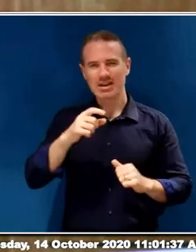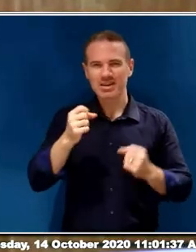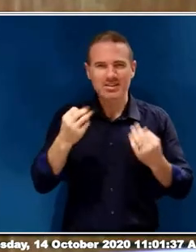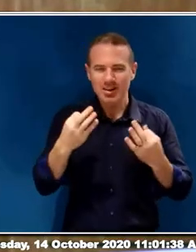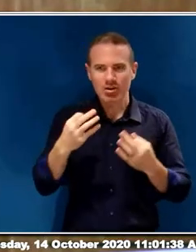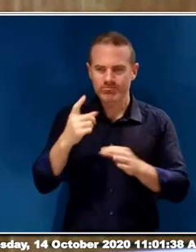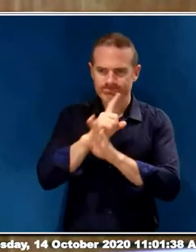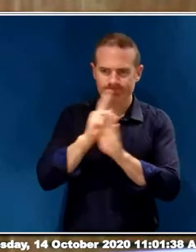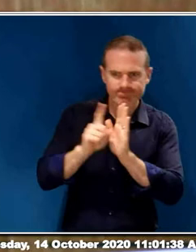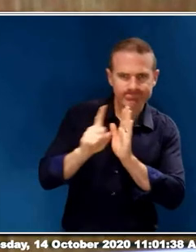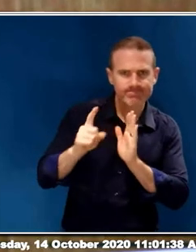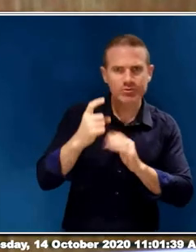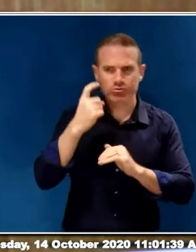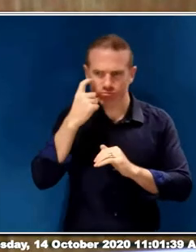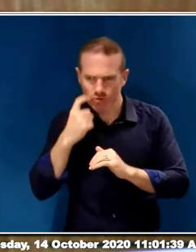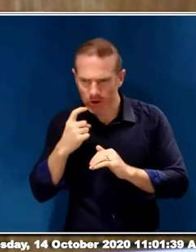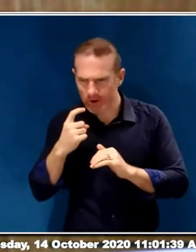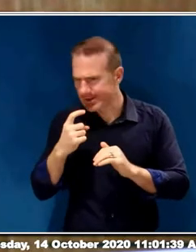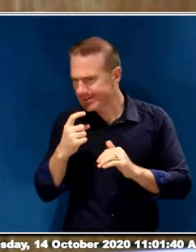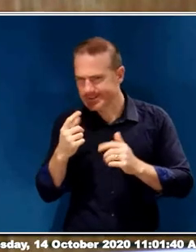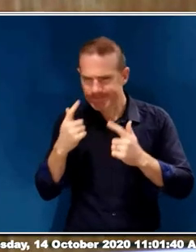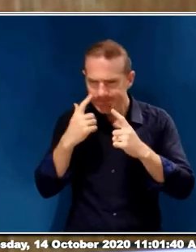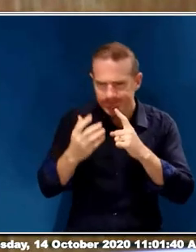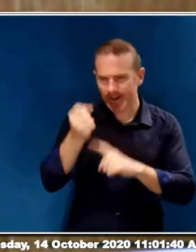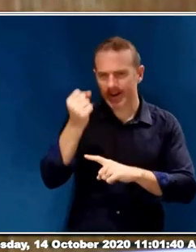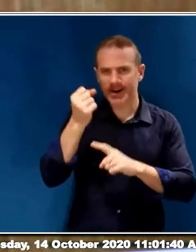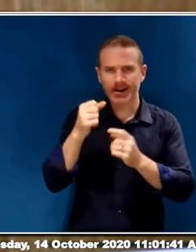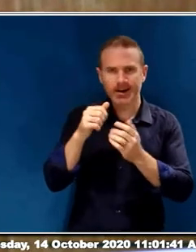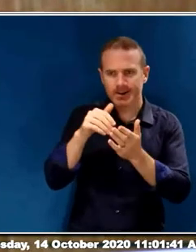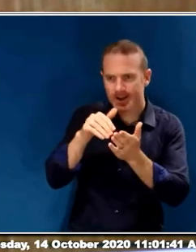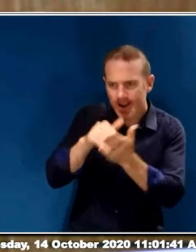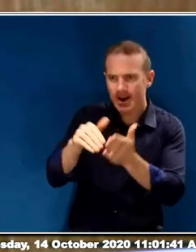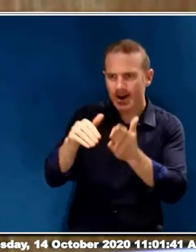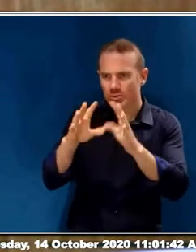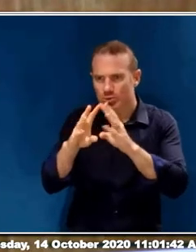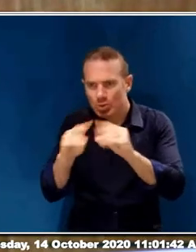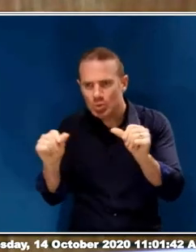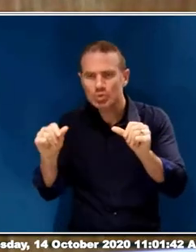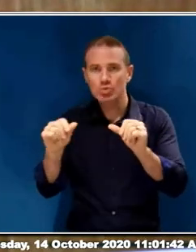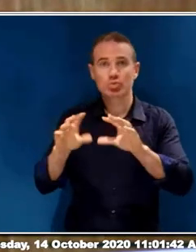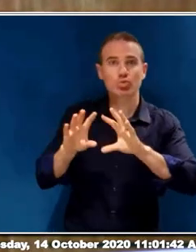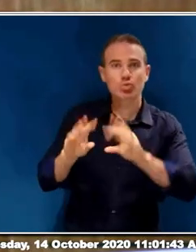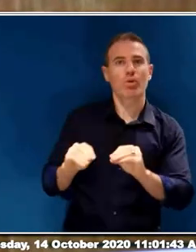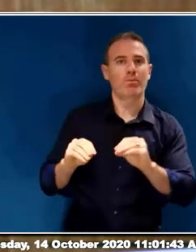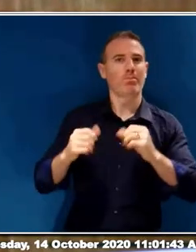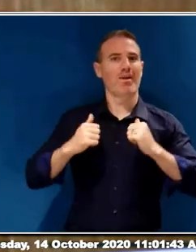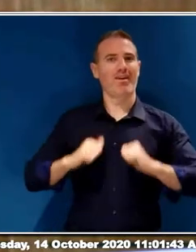and solutions in place to prevent the behaviour. How many times was he suspended?